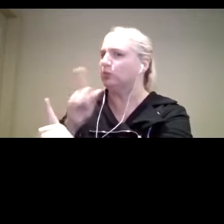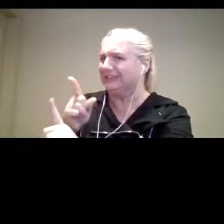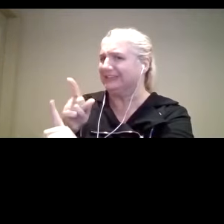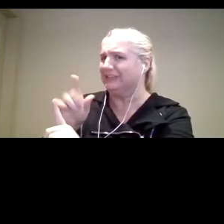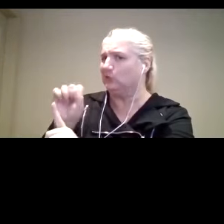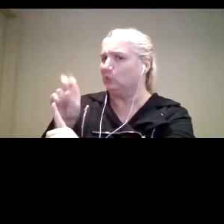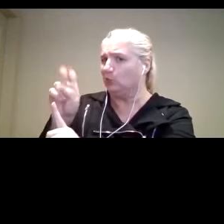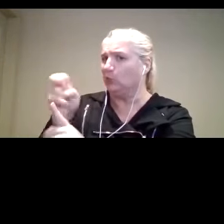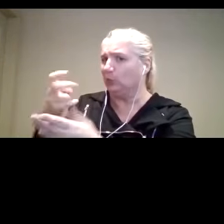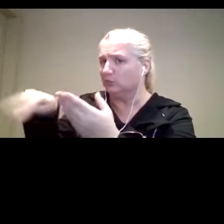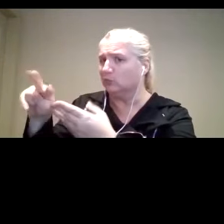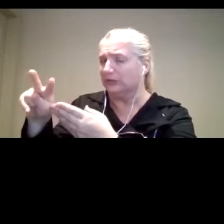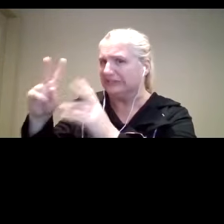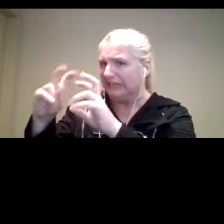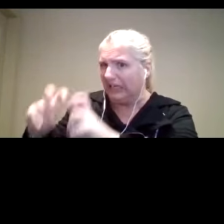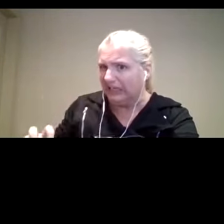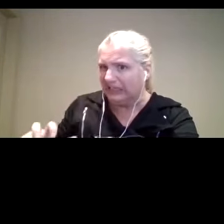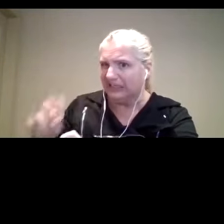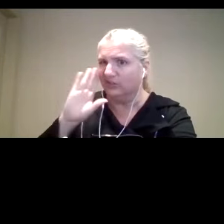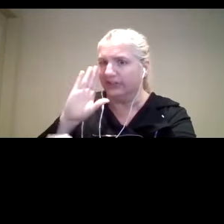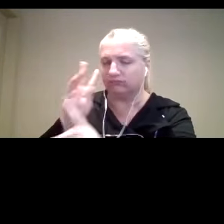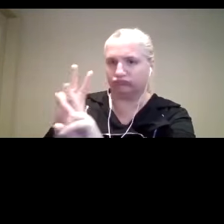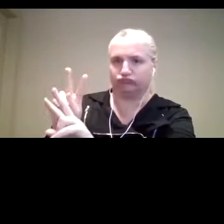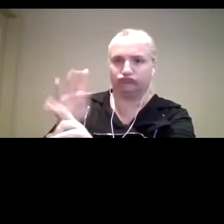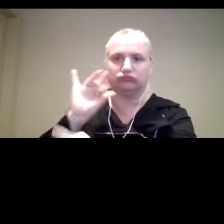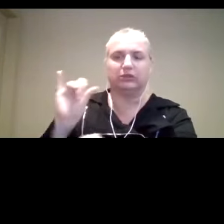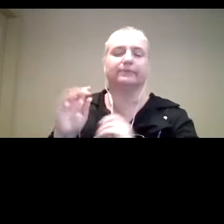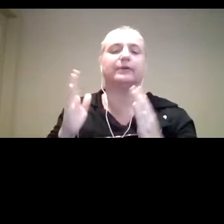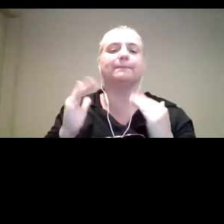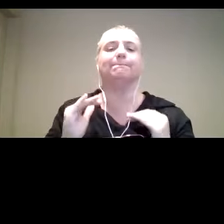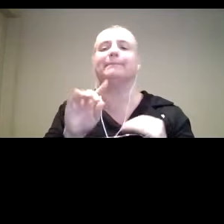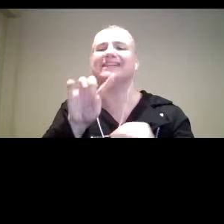So, you can look forward to that. And then the second question I heard